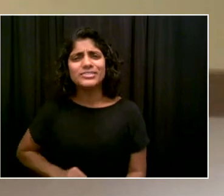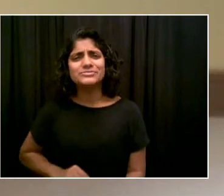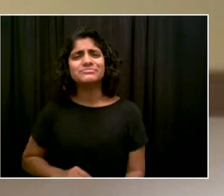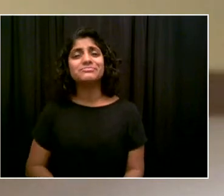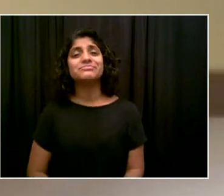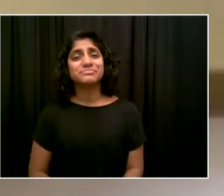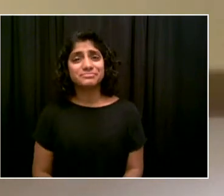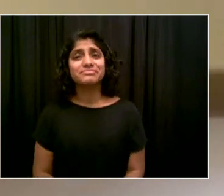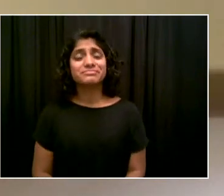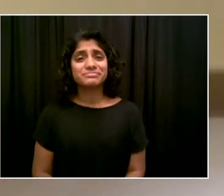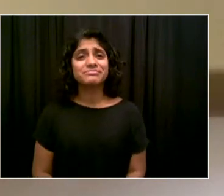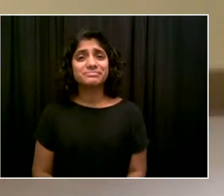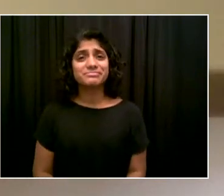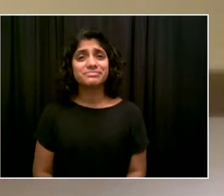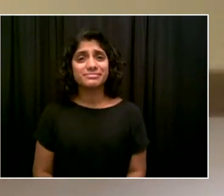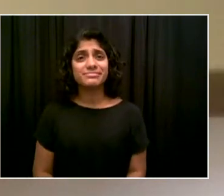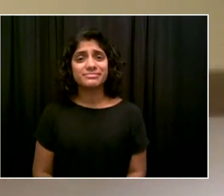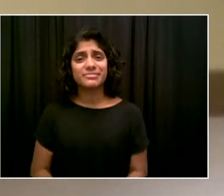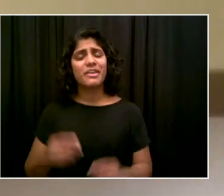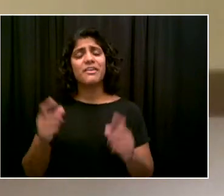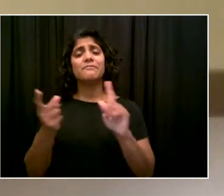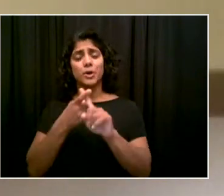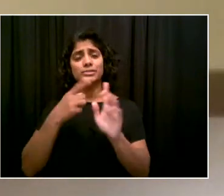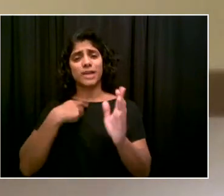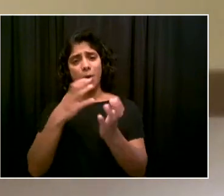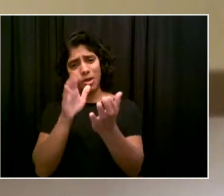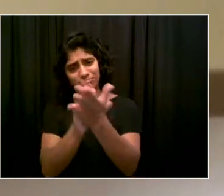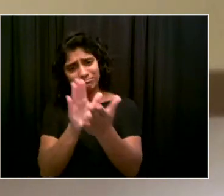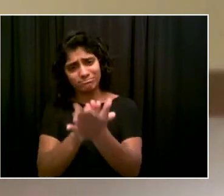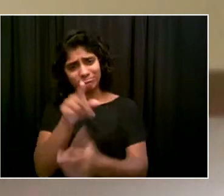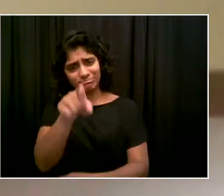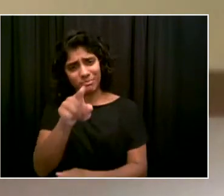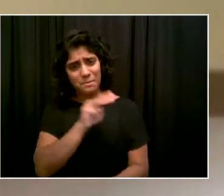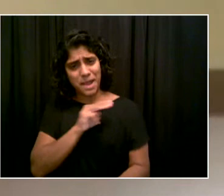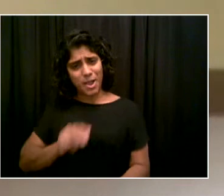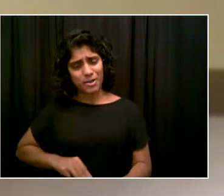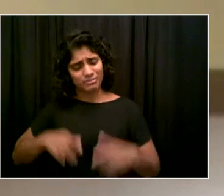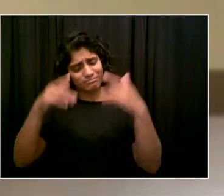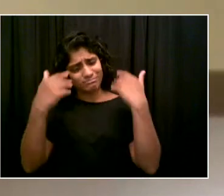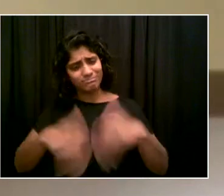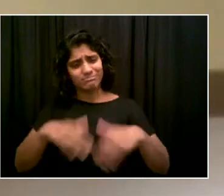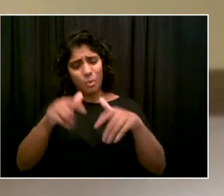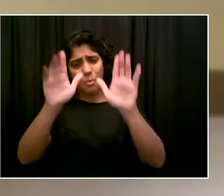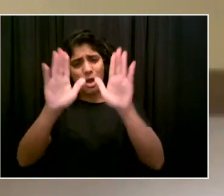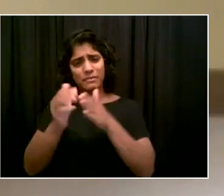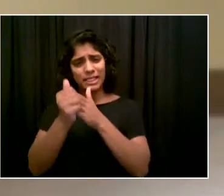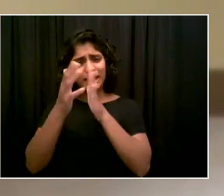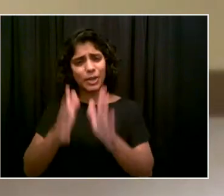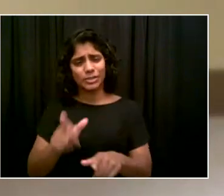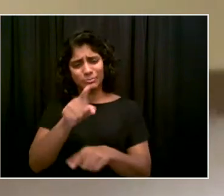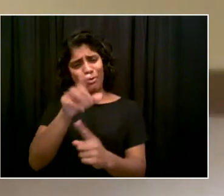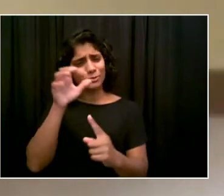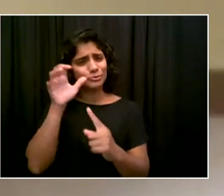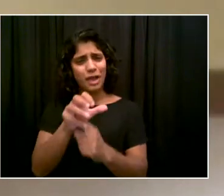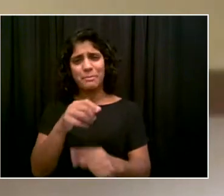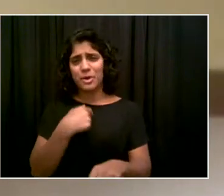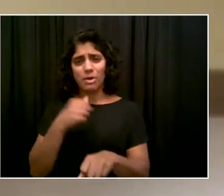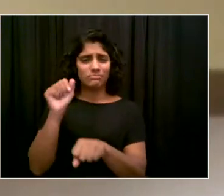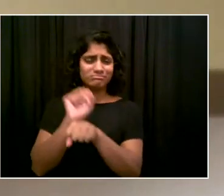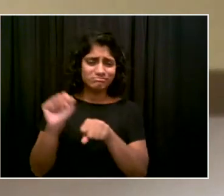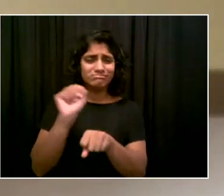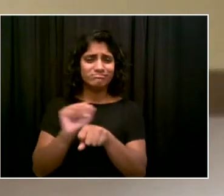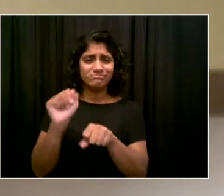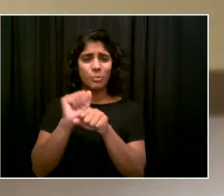MAYOR.